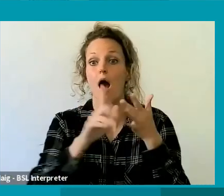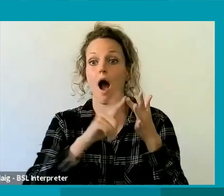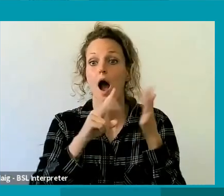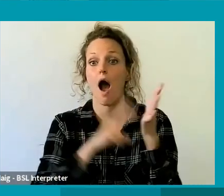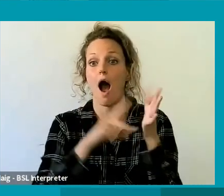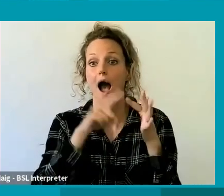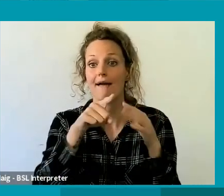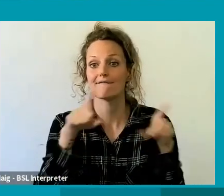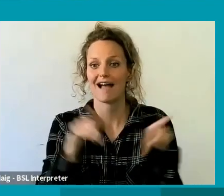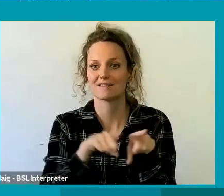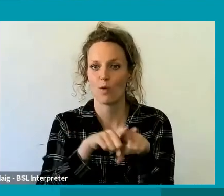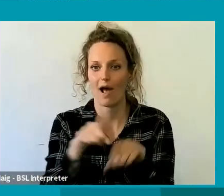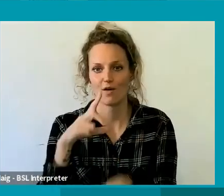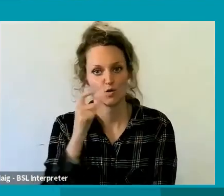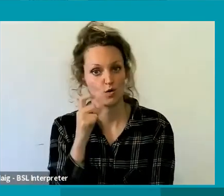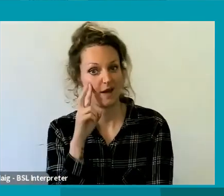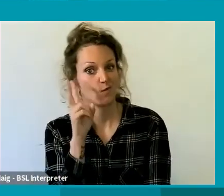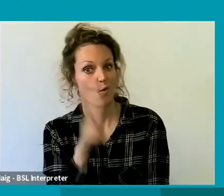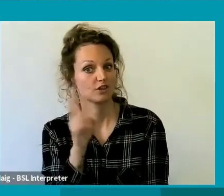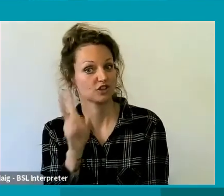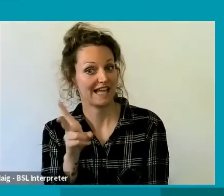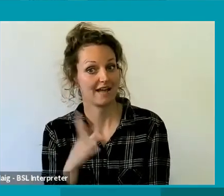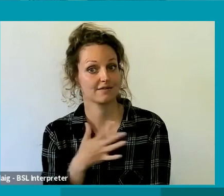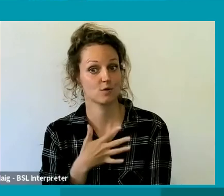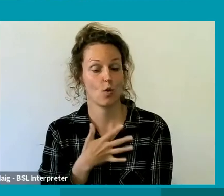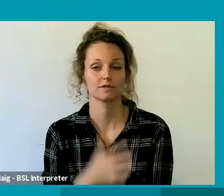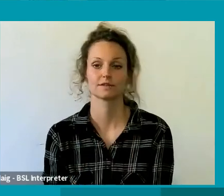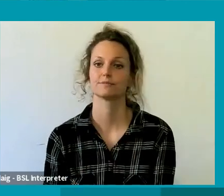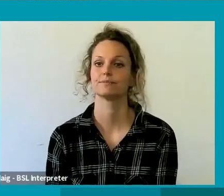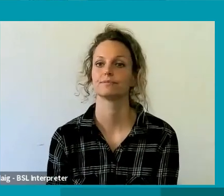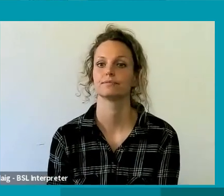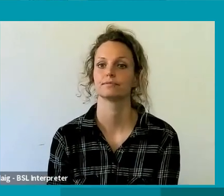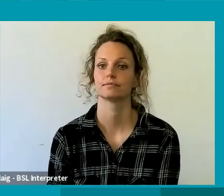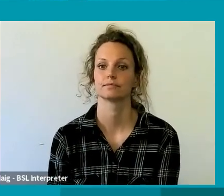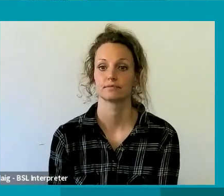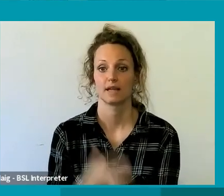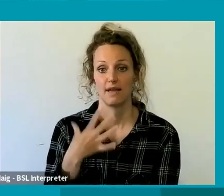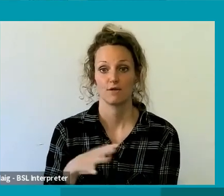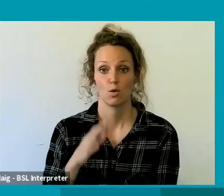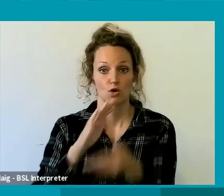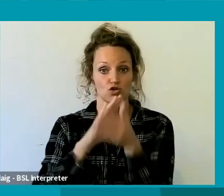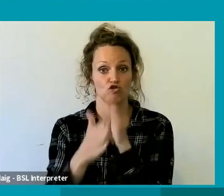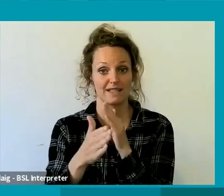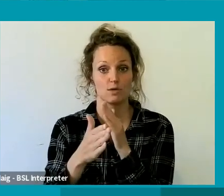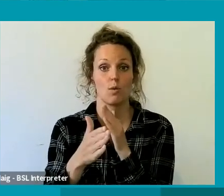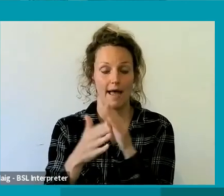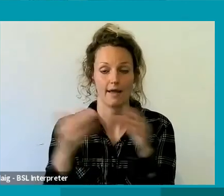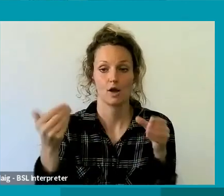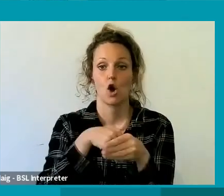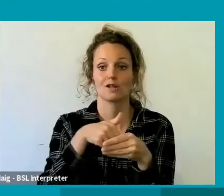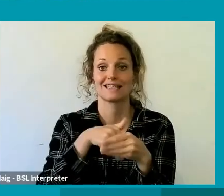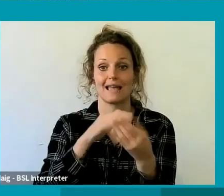If you don't like that, you find it boring and you want to go straight to the content, then absolutely go to some of the